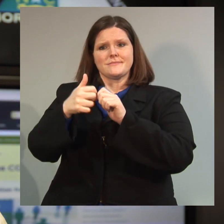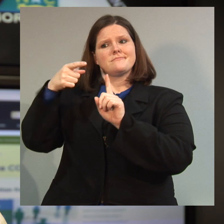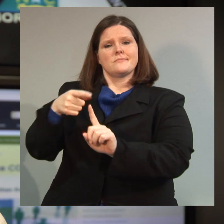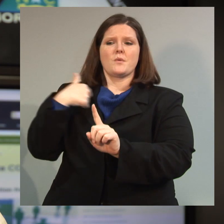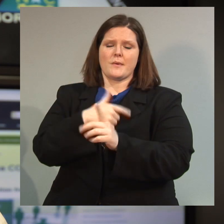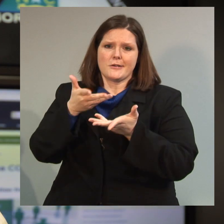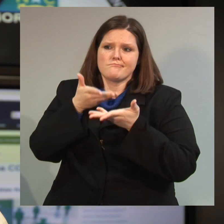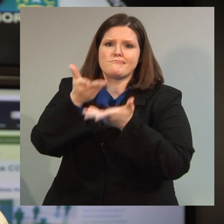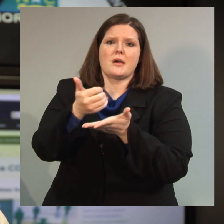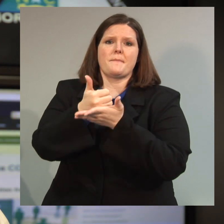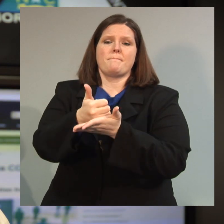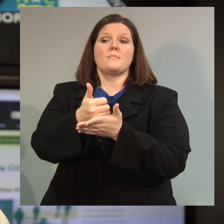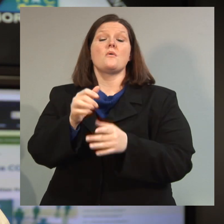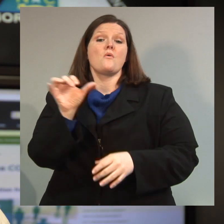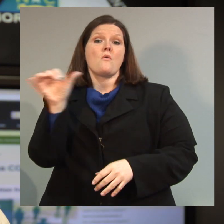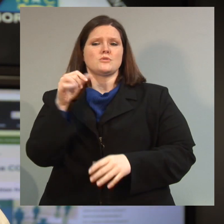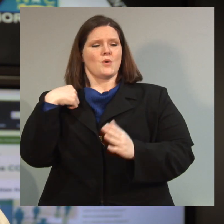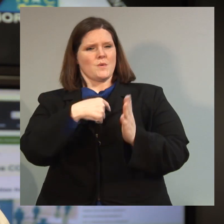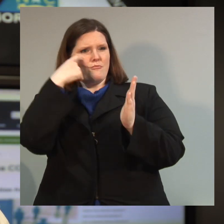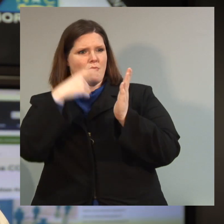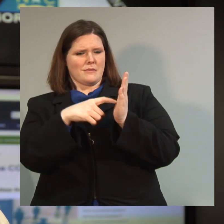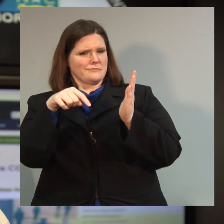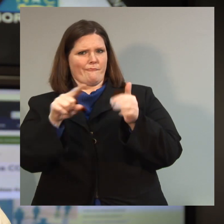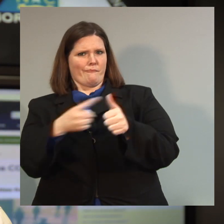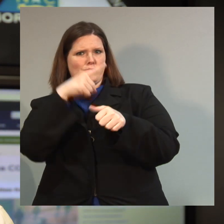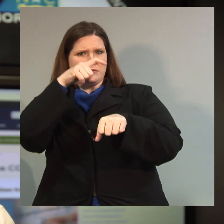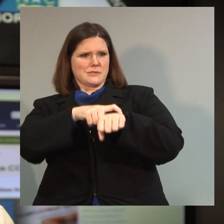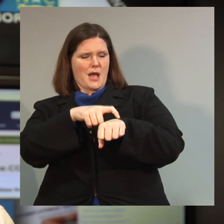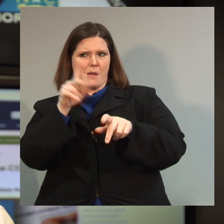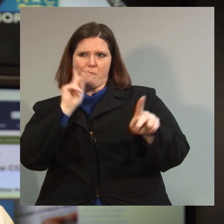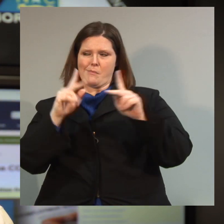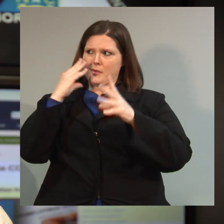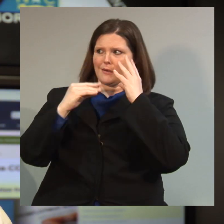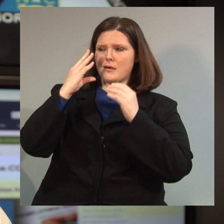It also means recognizing the unprecedented impact this pandemic is having on mental health